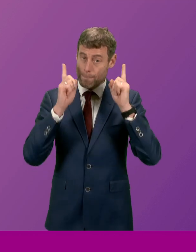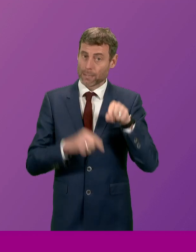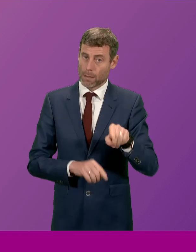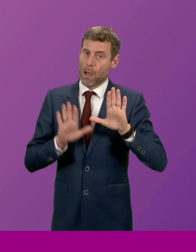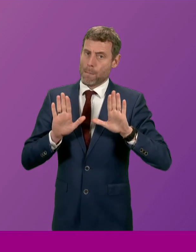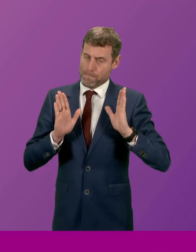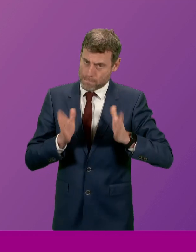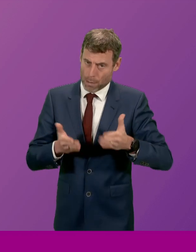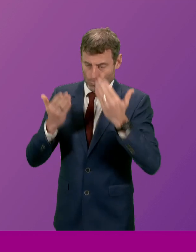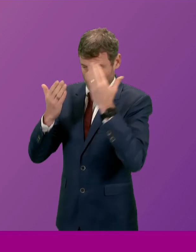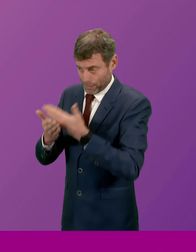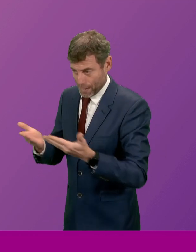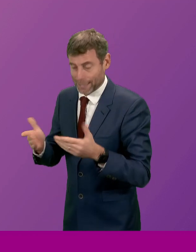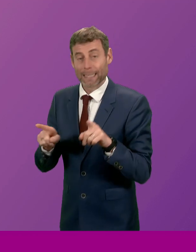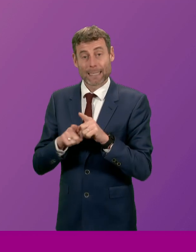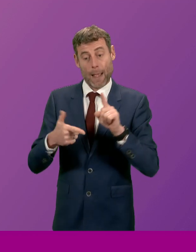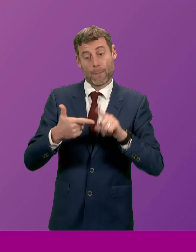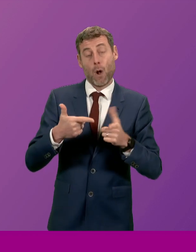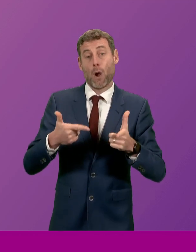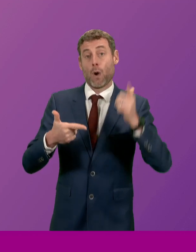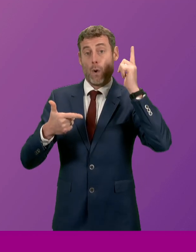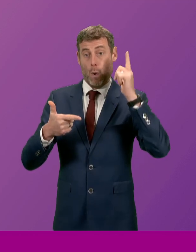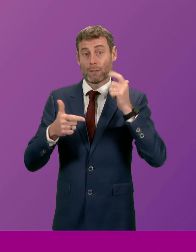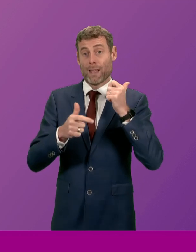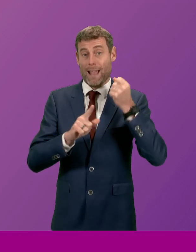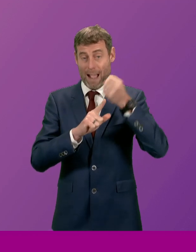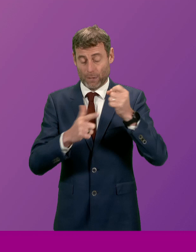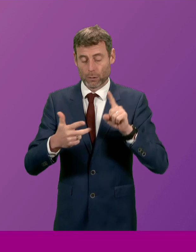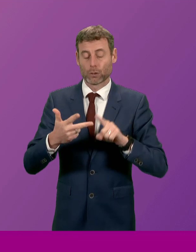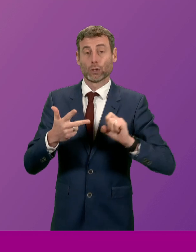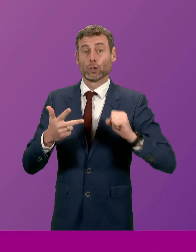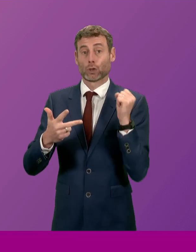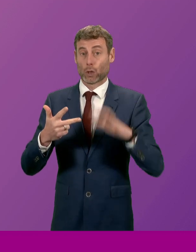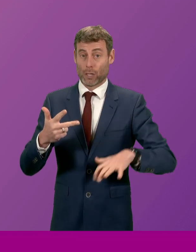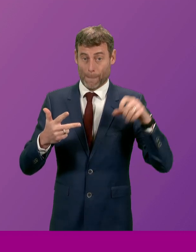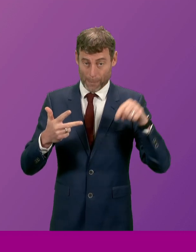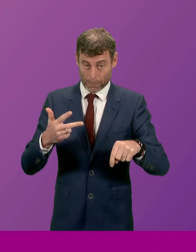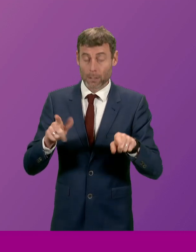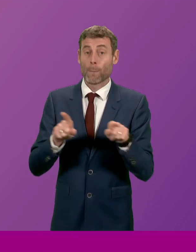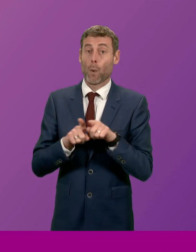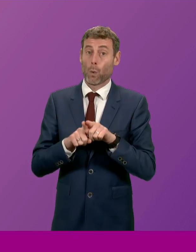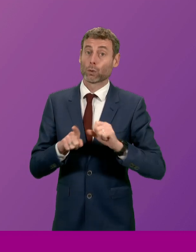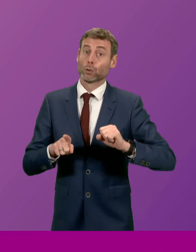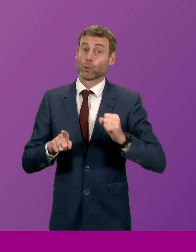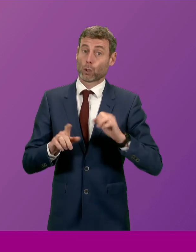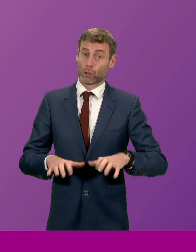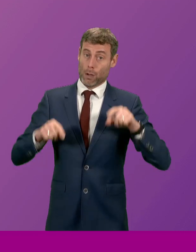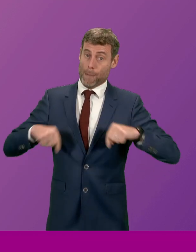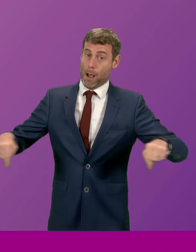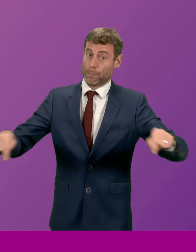the Lord Advocate, the Scottish Ministers, members of the Scottish Parliament”. Section 1 goes on to say: